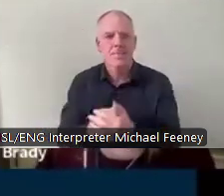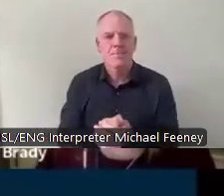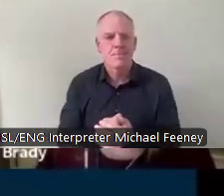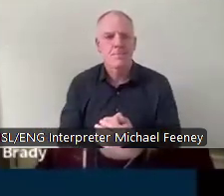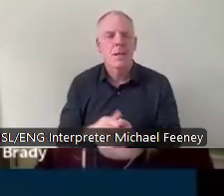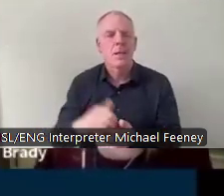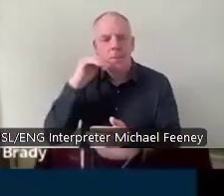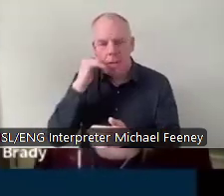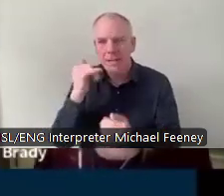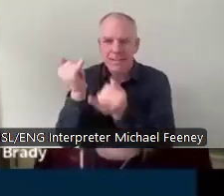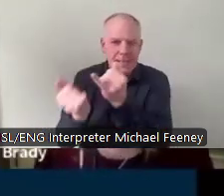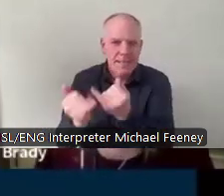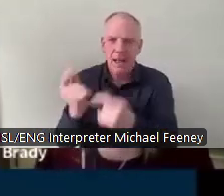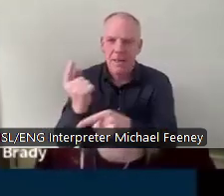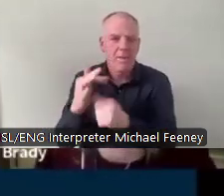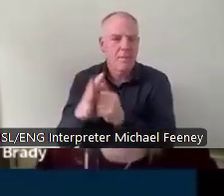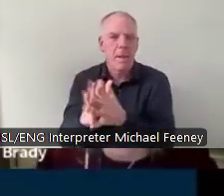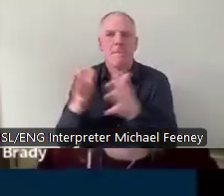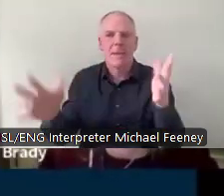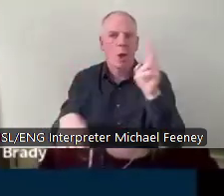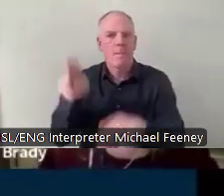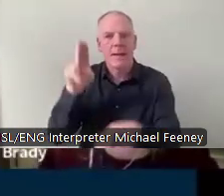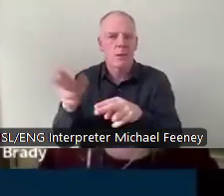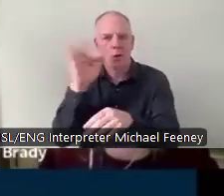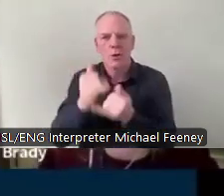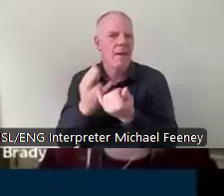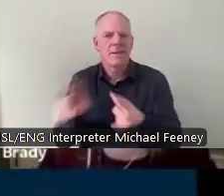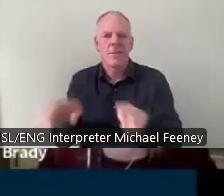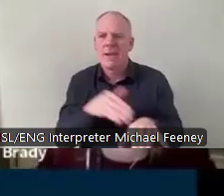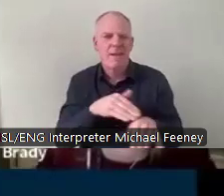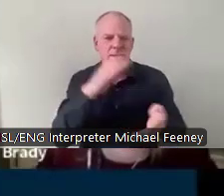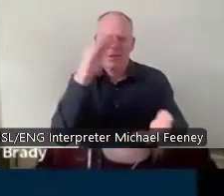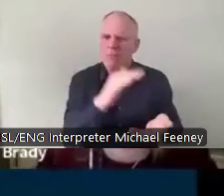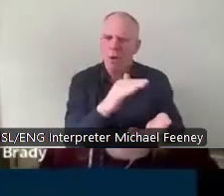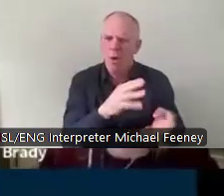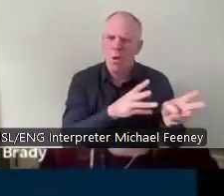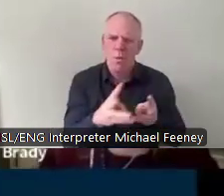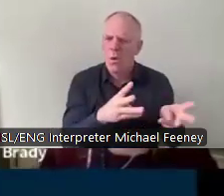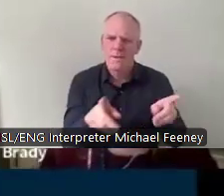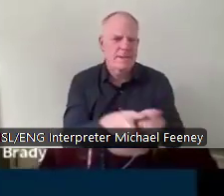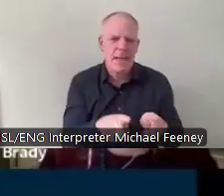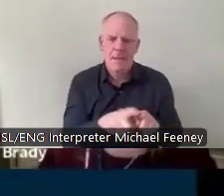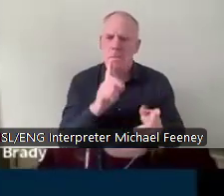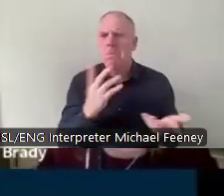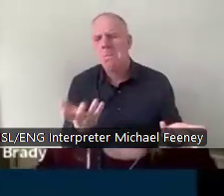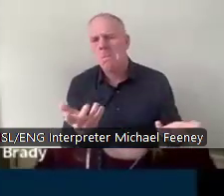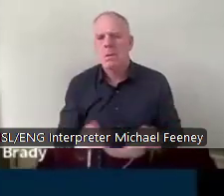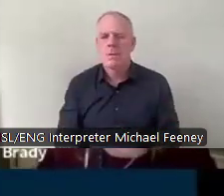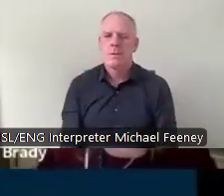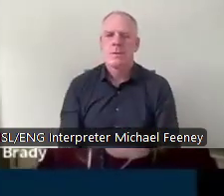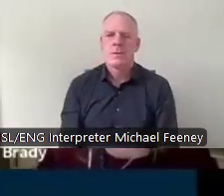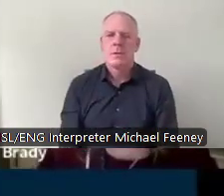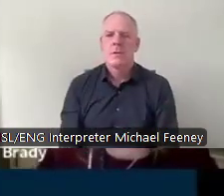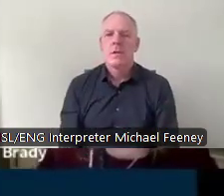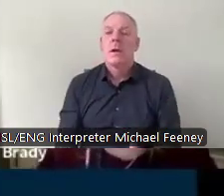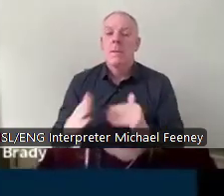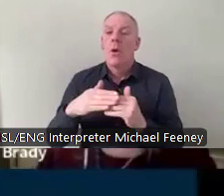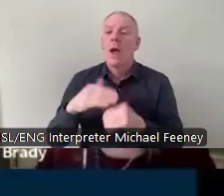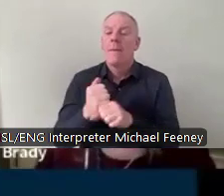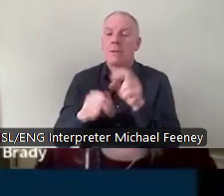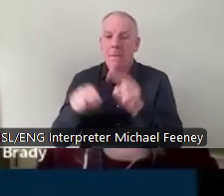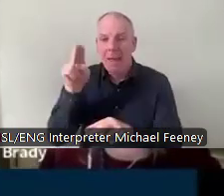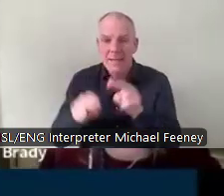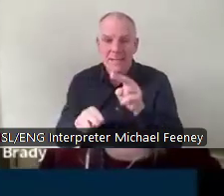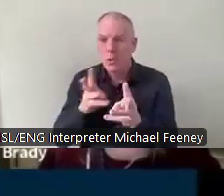find in his large scale works don't seem to affect his smaller compositions in quite the same way. So for more about the painting'scondition and the conservation research